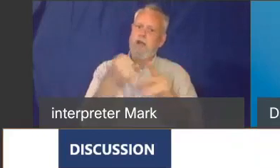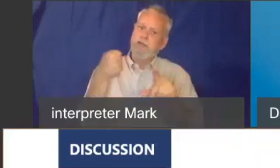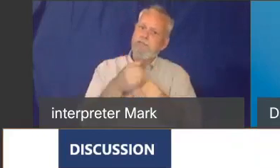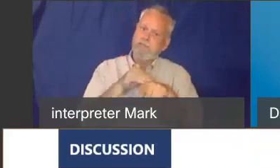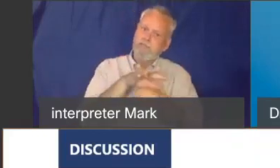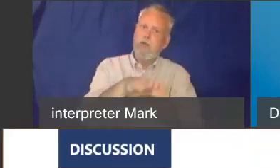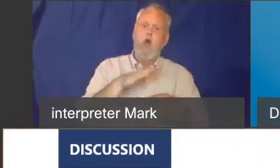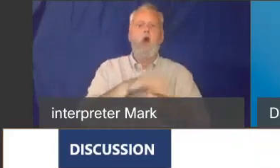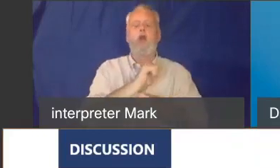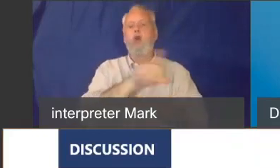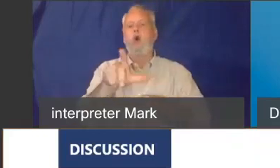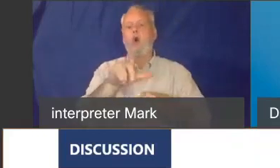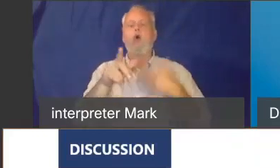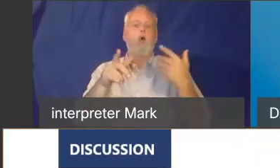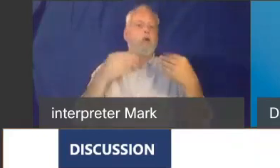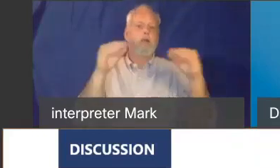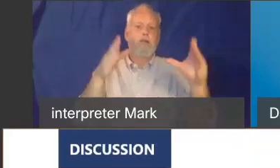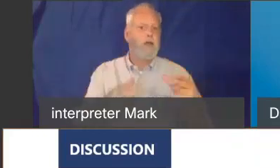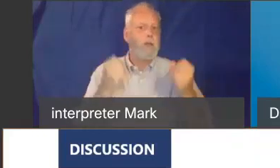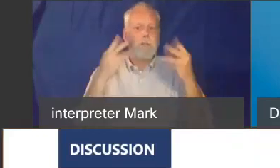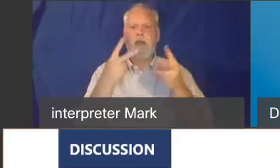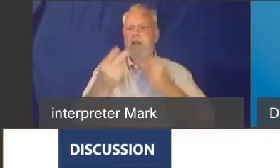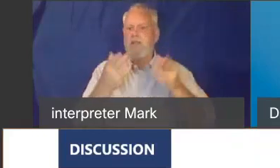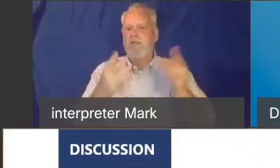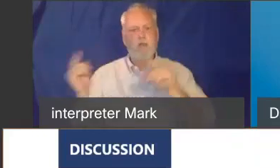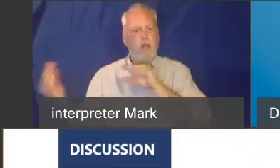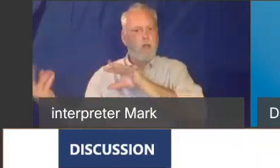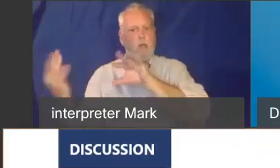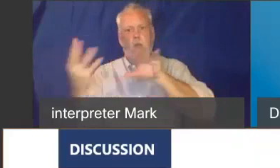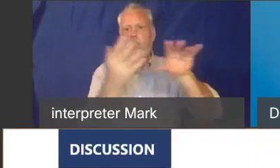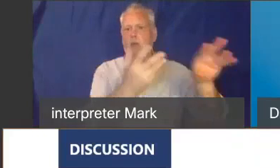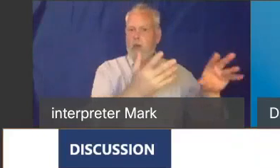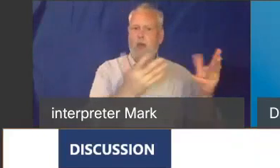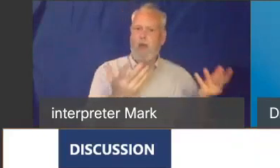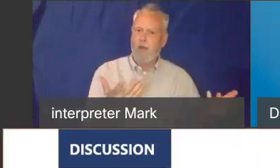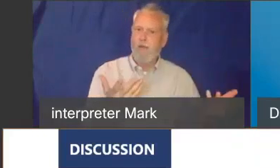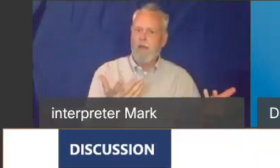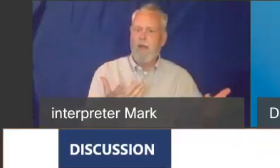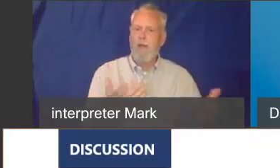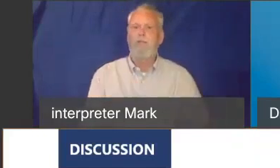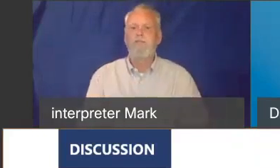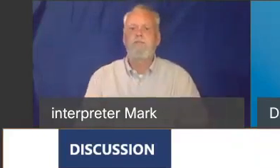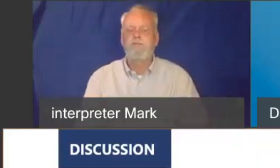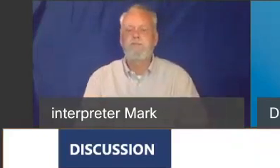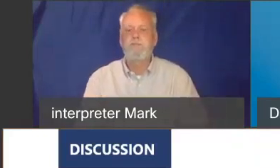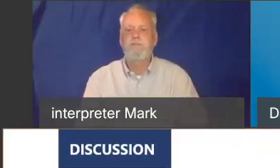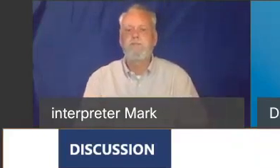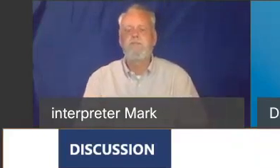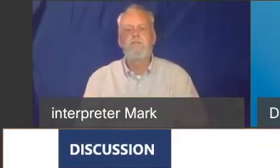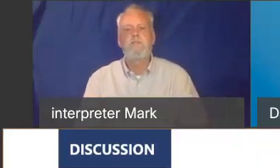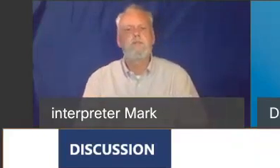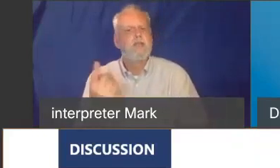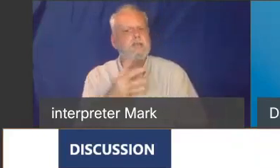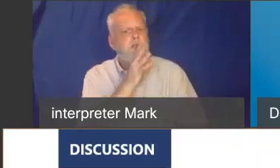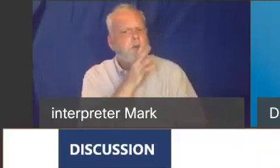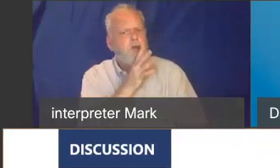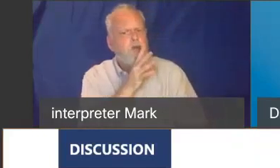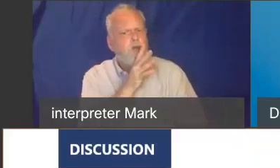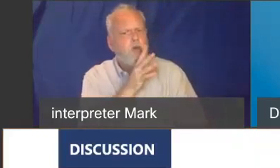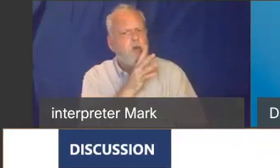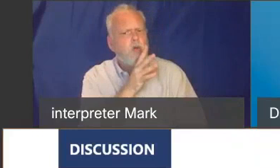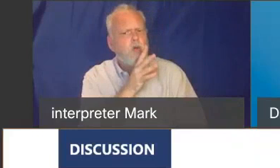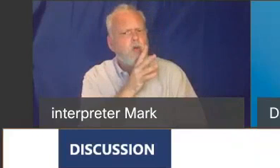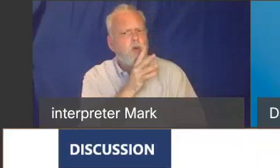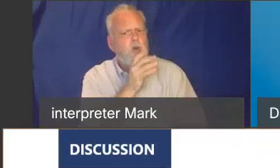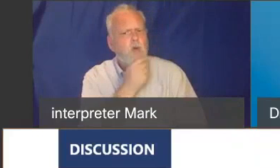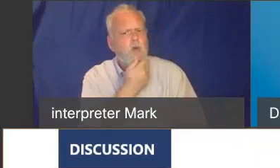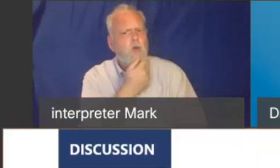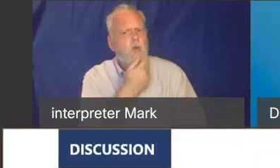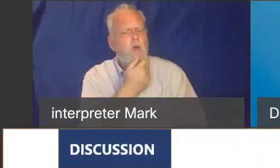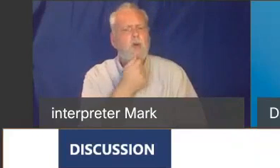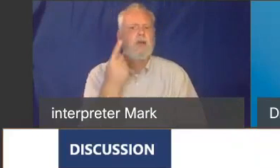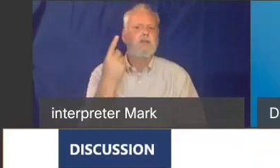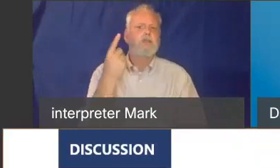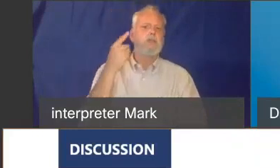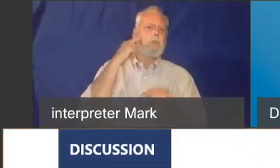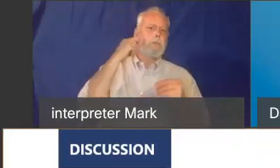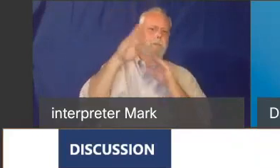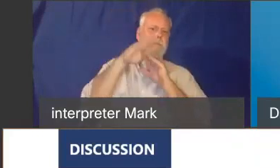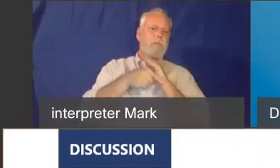That's where most of the visitors come, and there's someone talking talking, but we can hear.